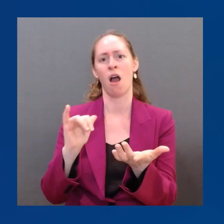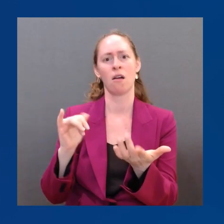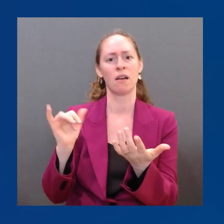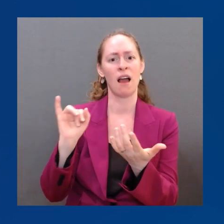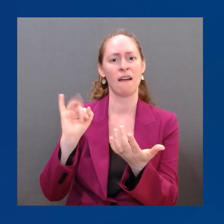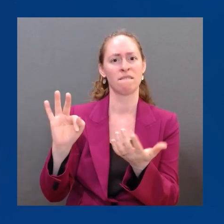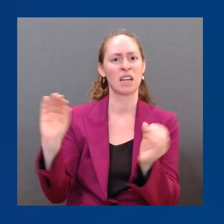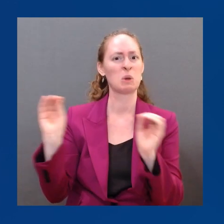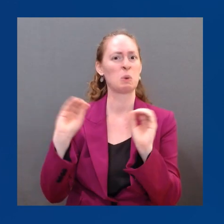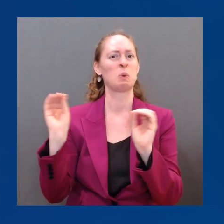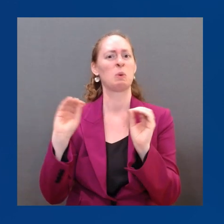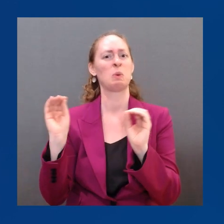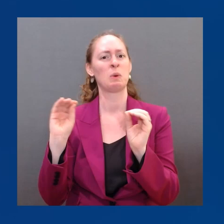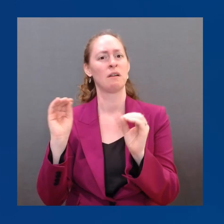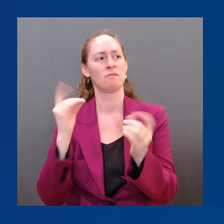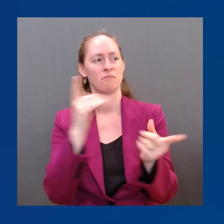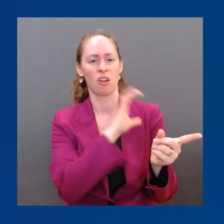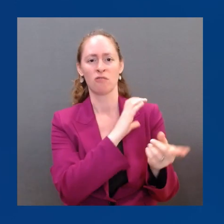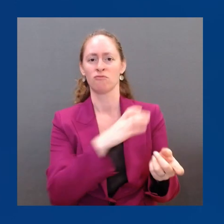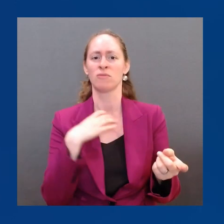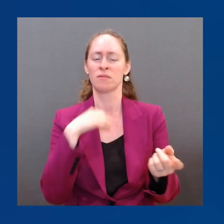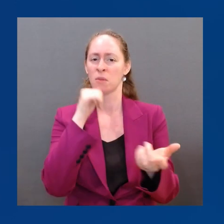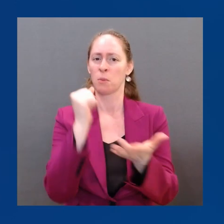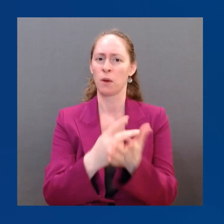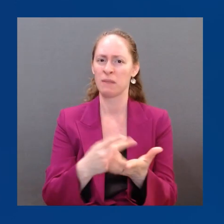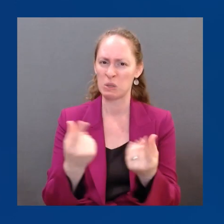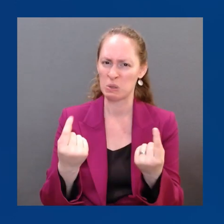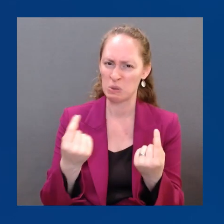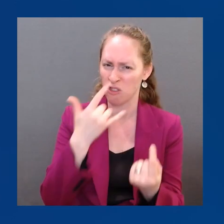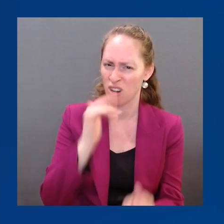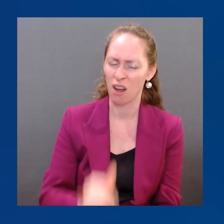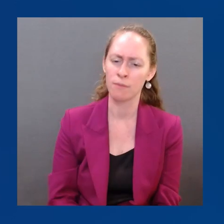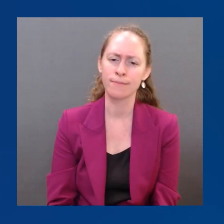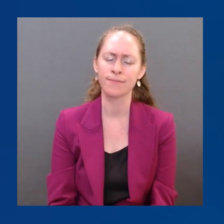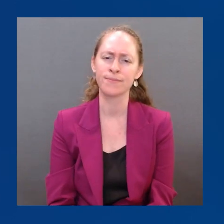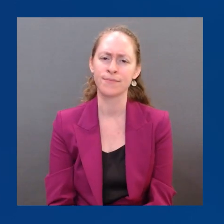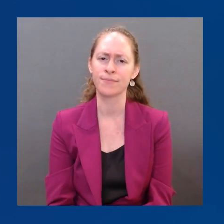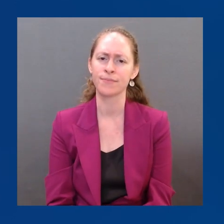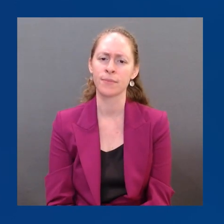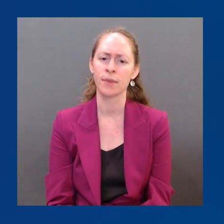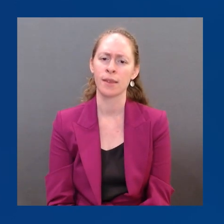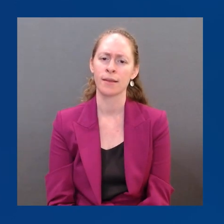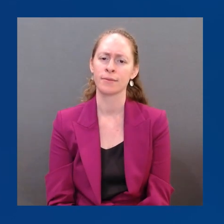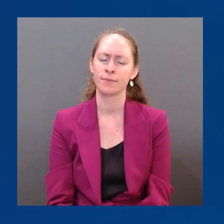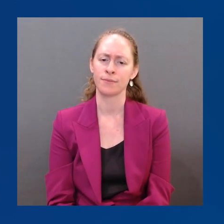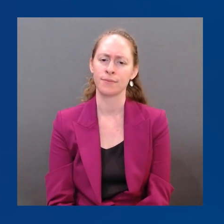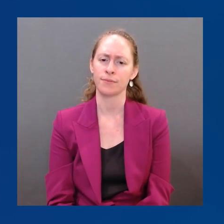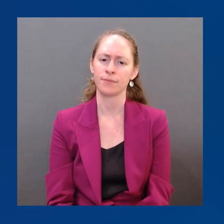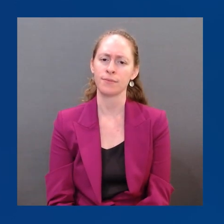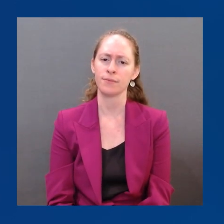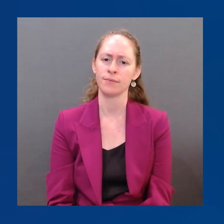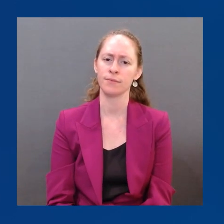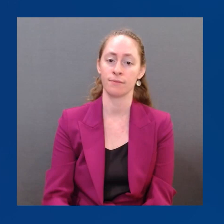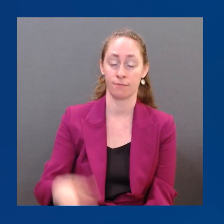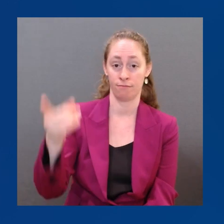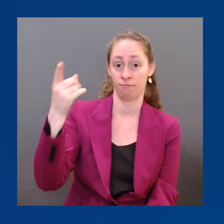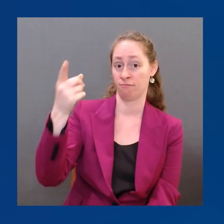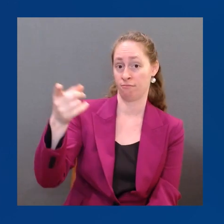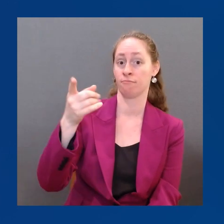Dr. Jha: Yeah. On the -- on the FDA under-five question, what I've heard -- and again, this is really driven by FDA,